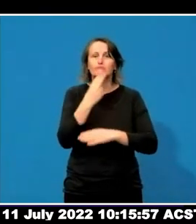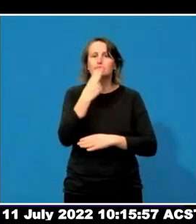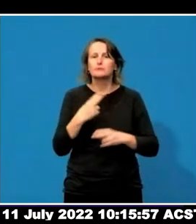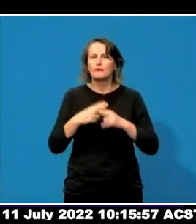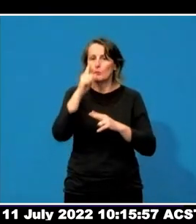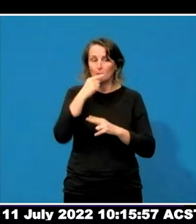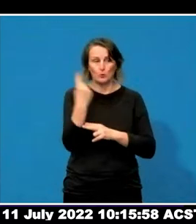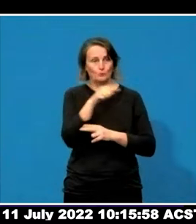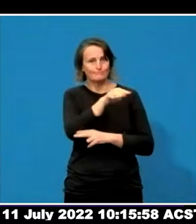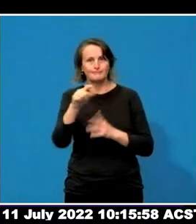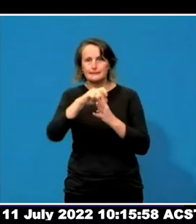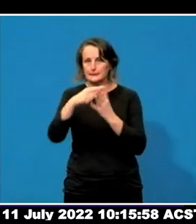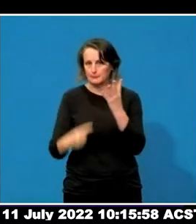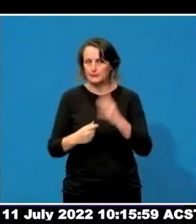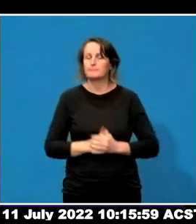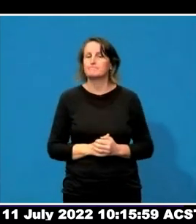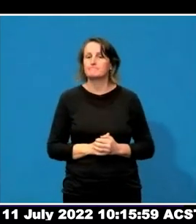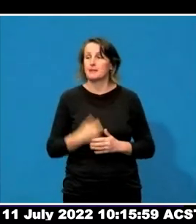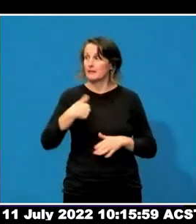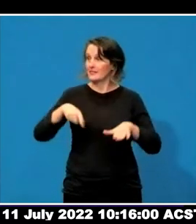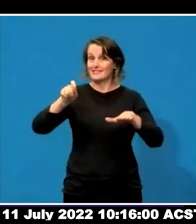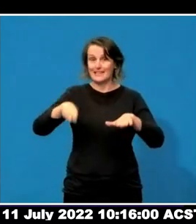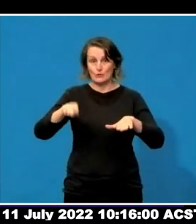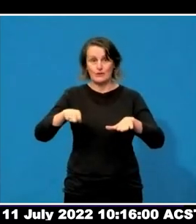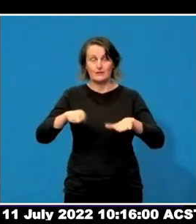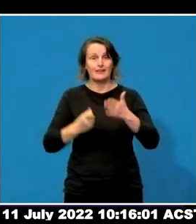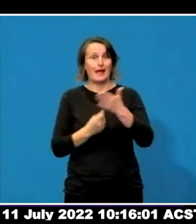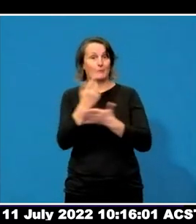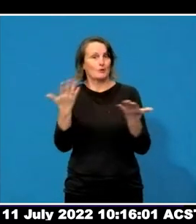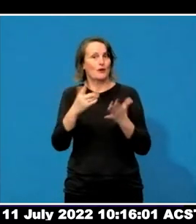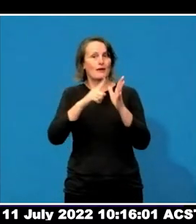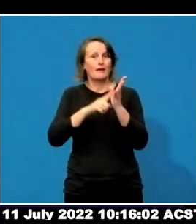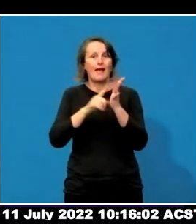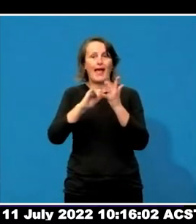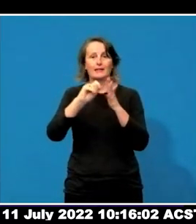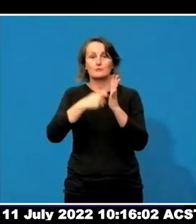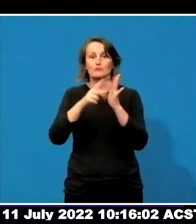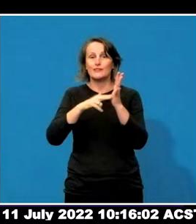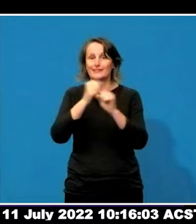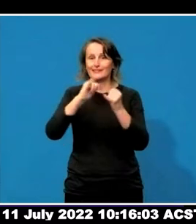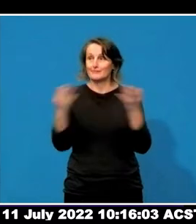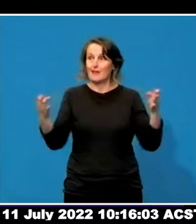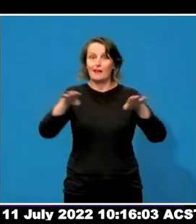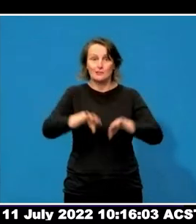This hearing, which is taking place at the Alice Springs Convention Centre, will examine